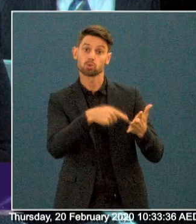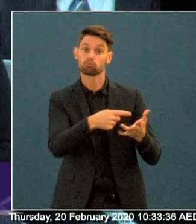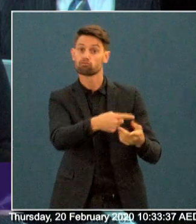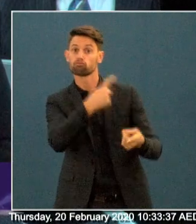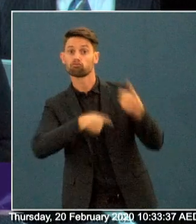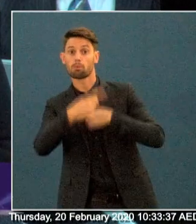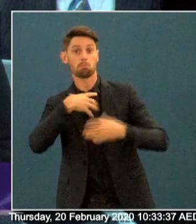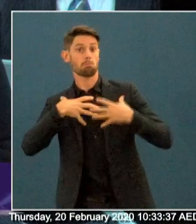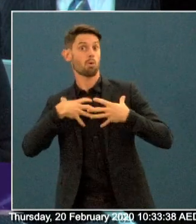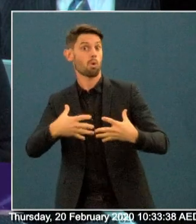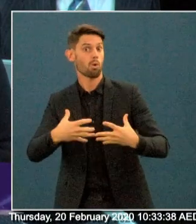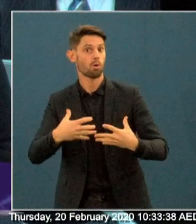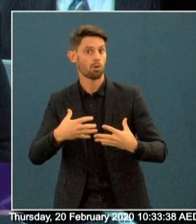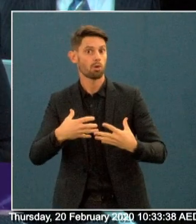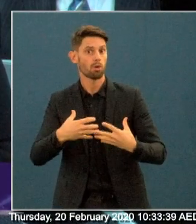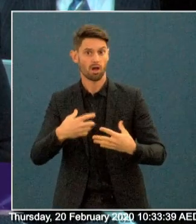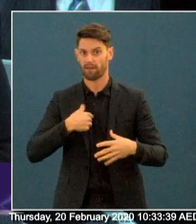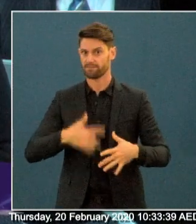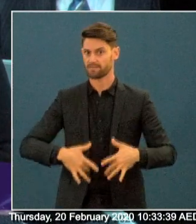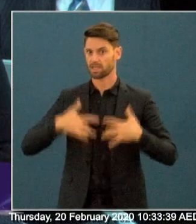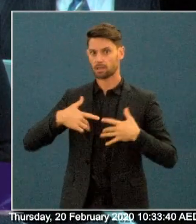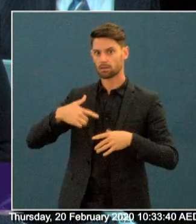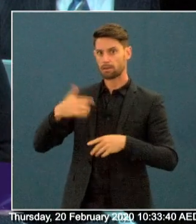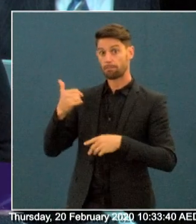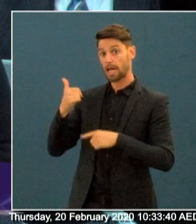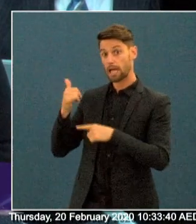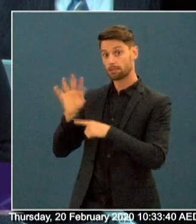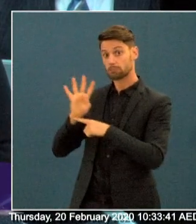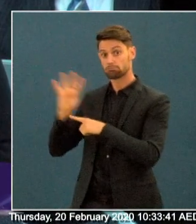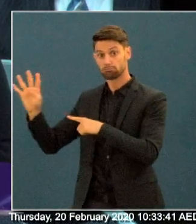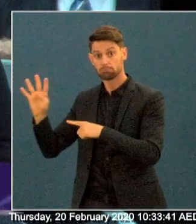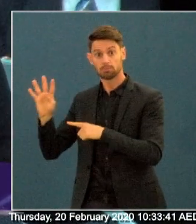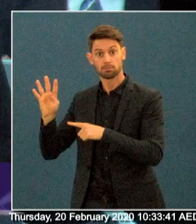It's likely that some of the Royal Commissioners may want to ask you questions as we go along.